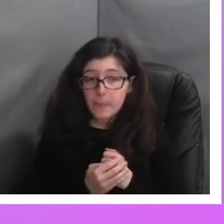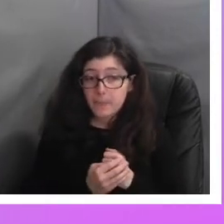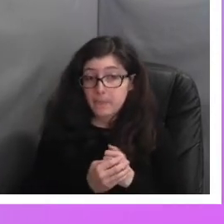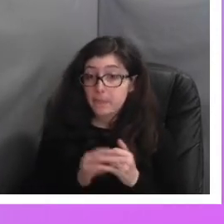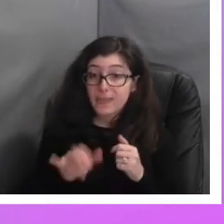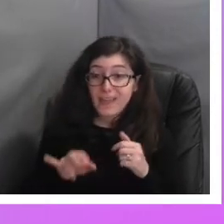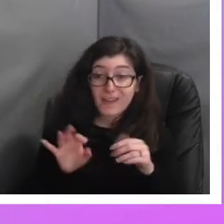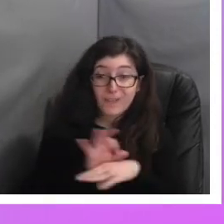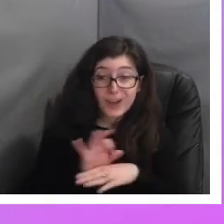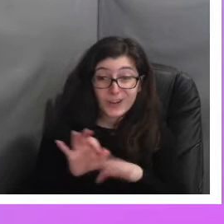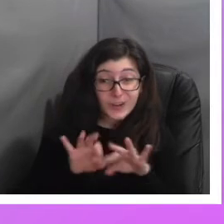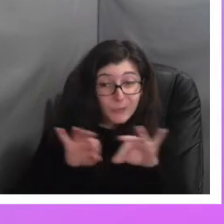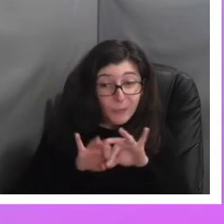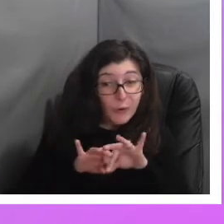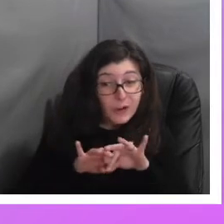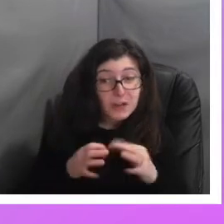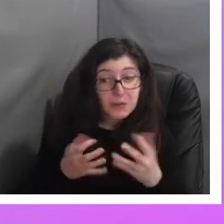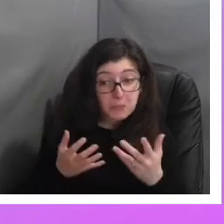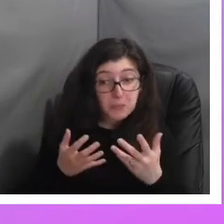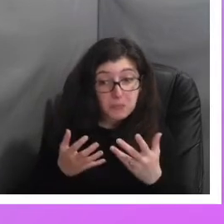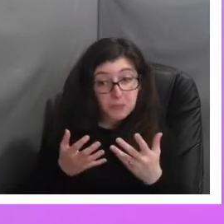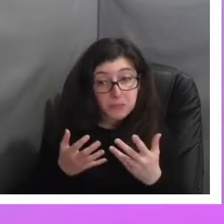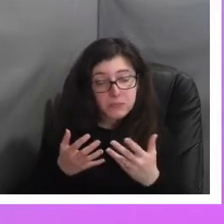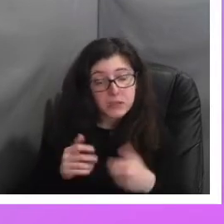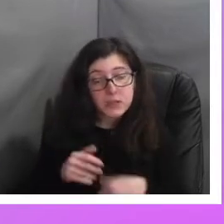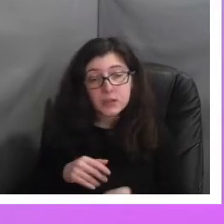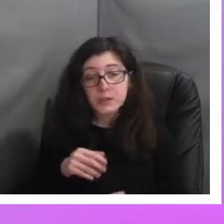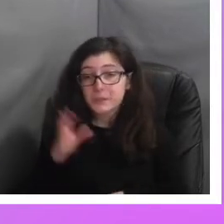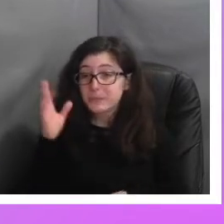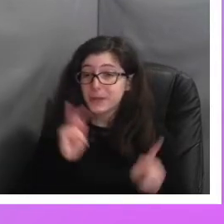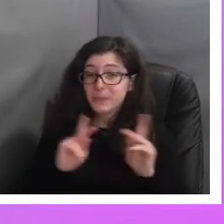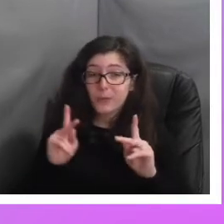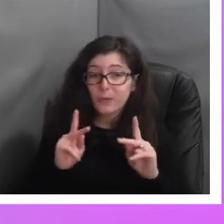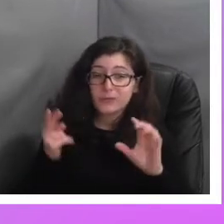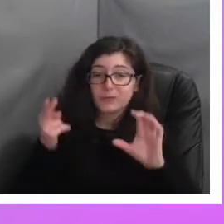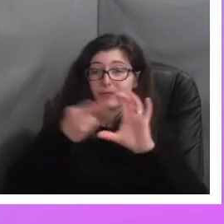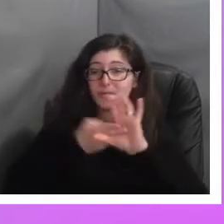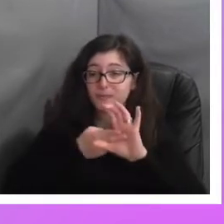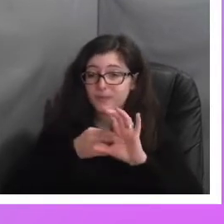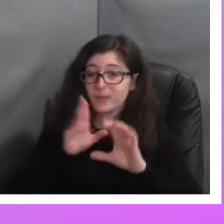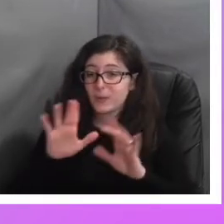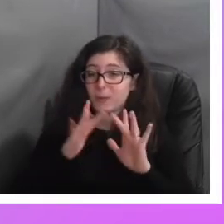why do people come to your website and what do they do there? And you probably know this through SEO,